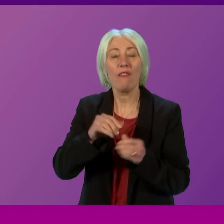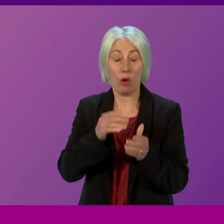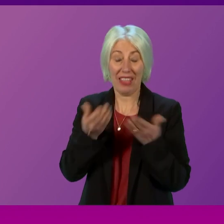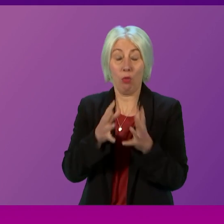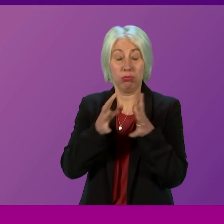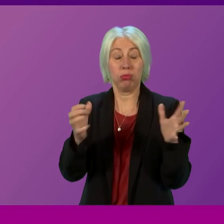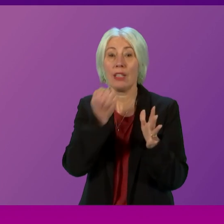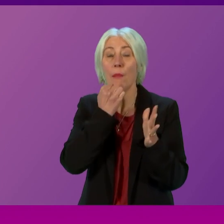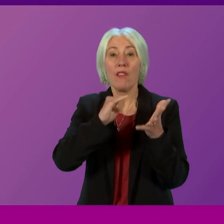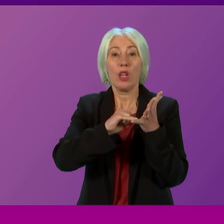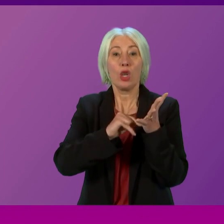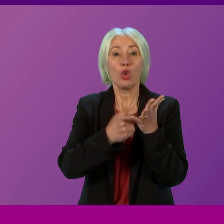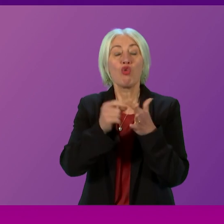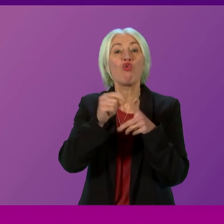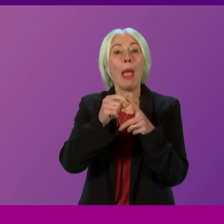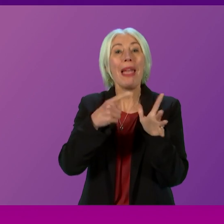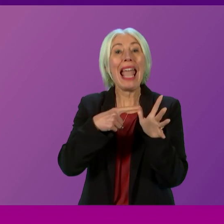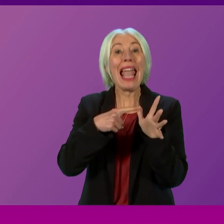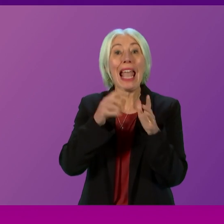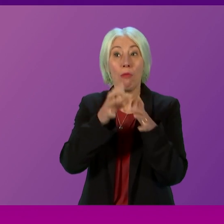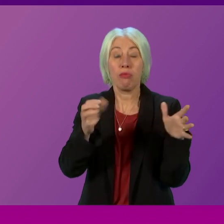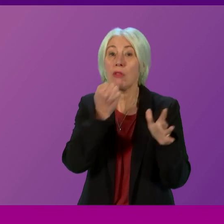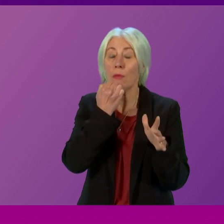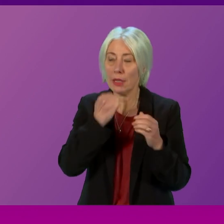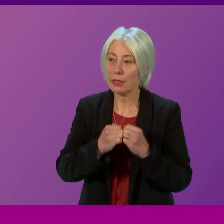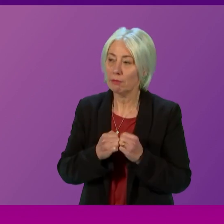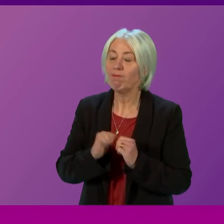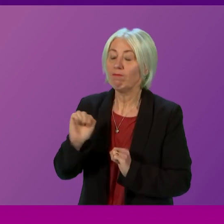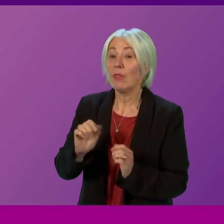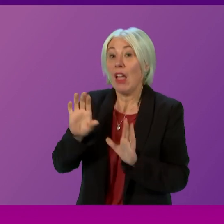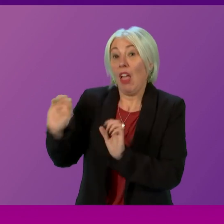Medicines supply is a reserved matter, but the Cabinet Secretary for Health and Social Care has